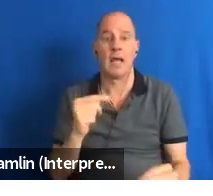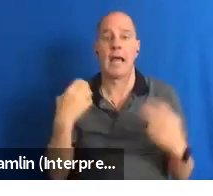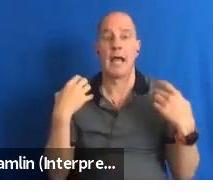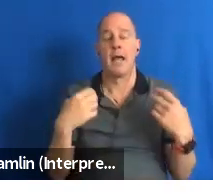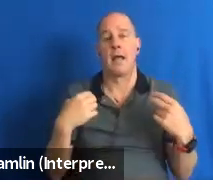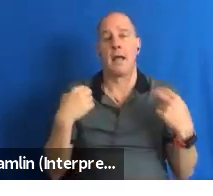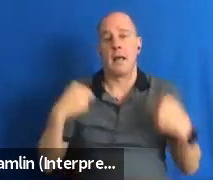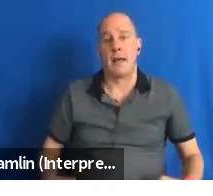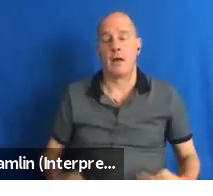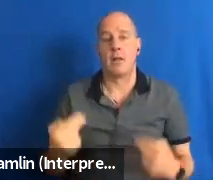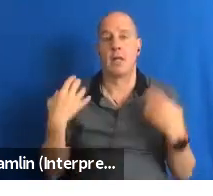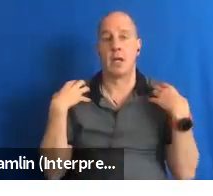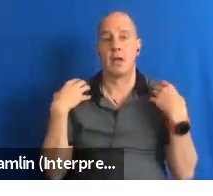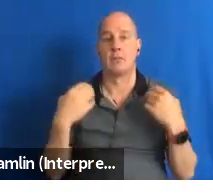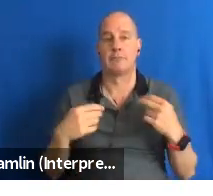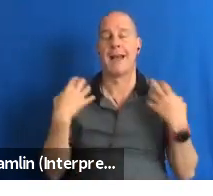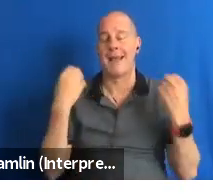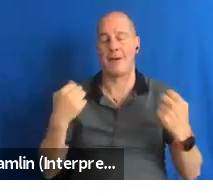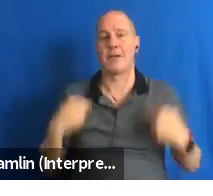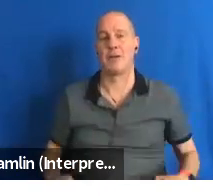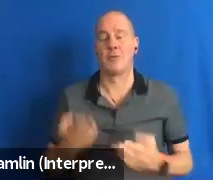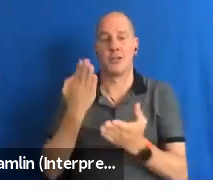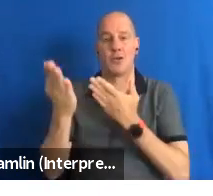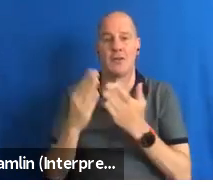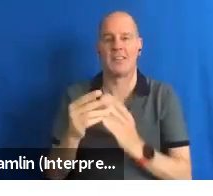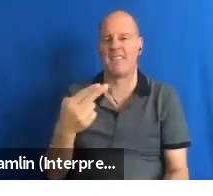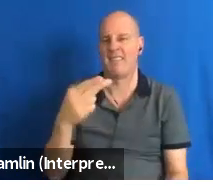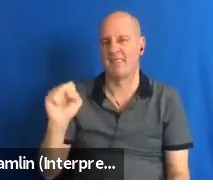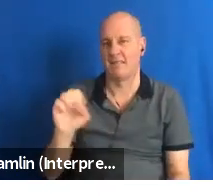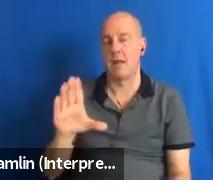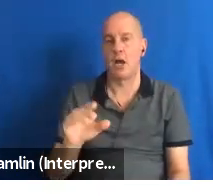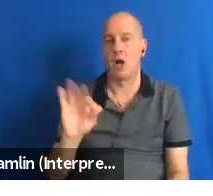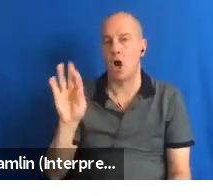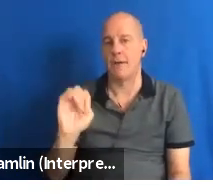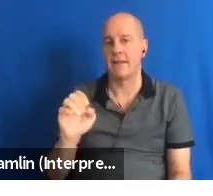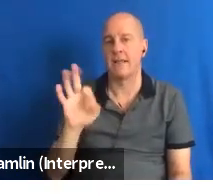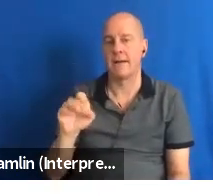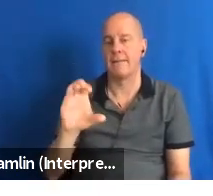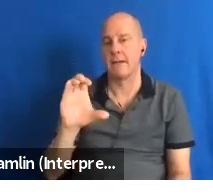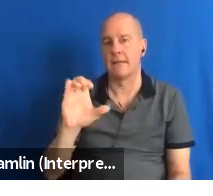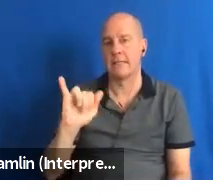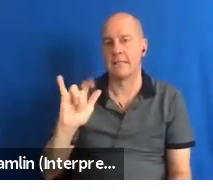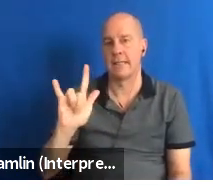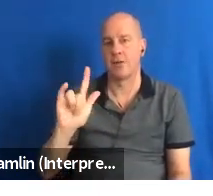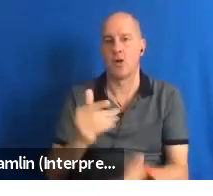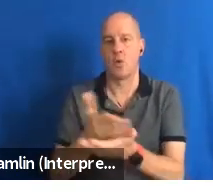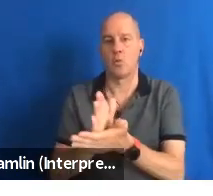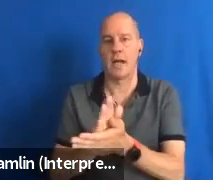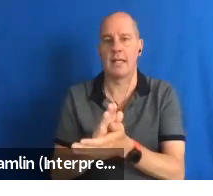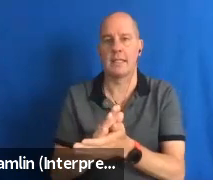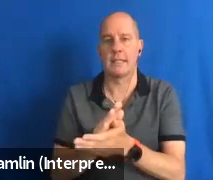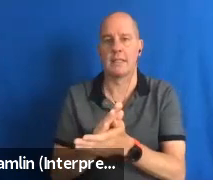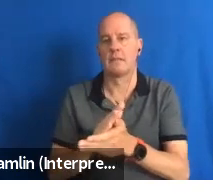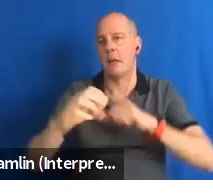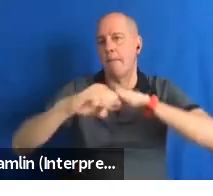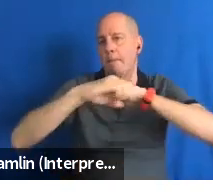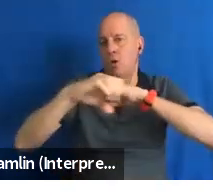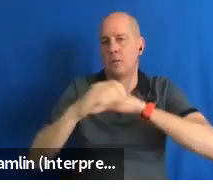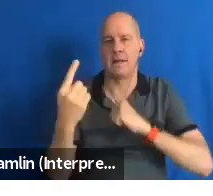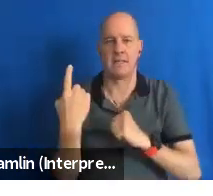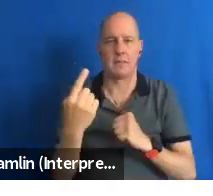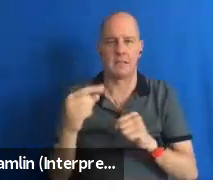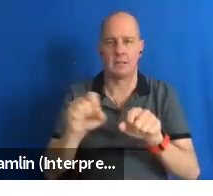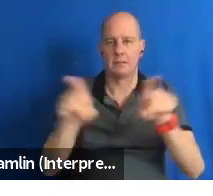Office of Civil Rights bulletin. So there was a bulletin that went out called civil rights,